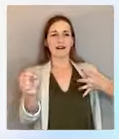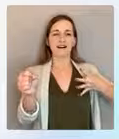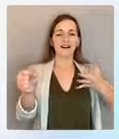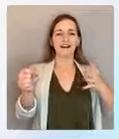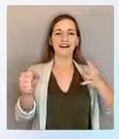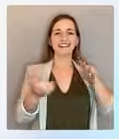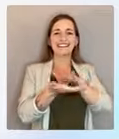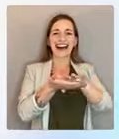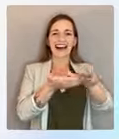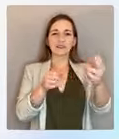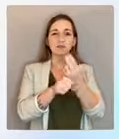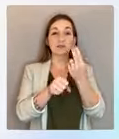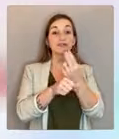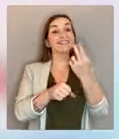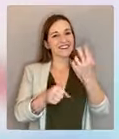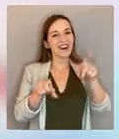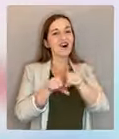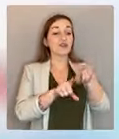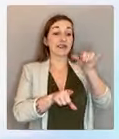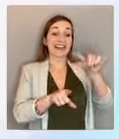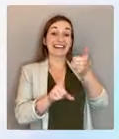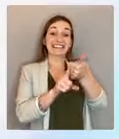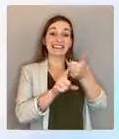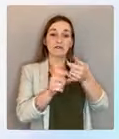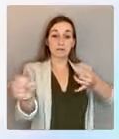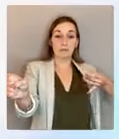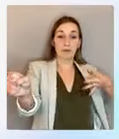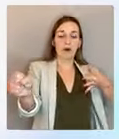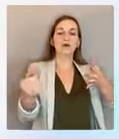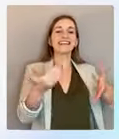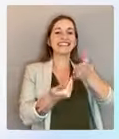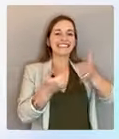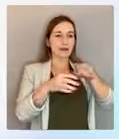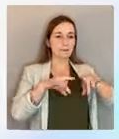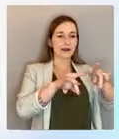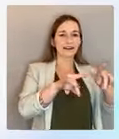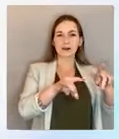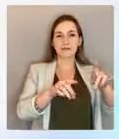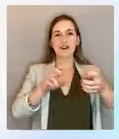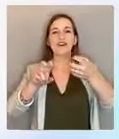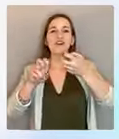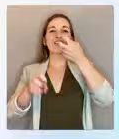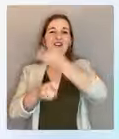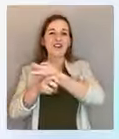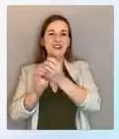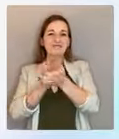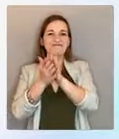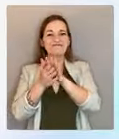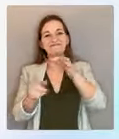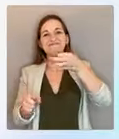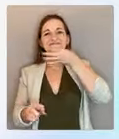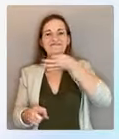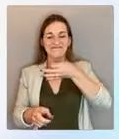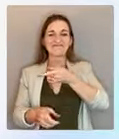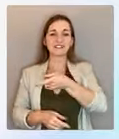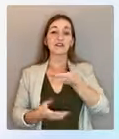and it's something that also is easy to pick up and hard to master. And I think when you combine that with soccer,